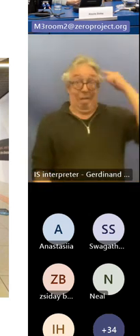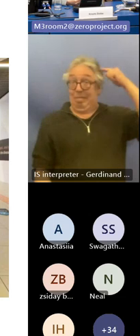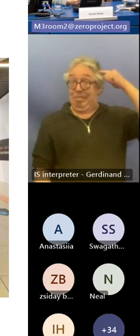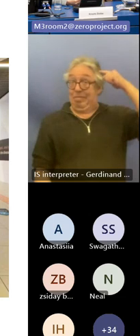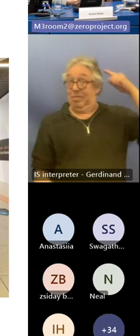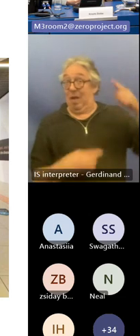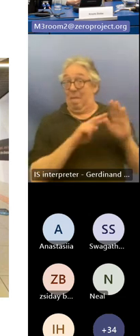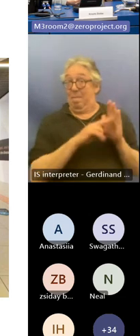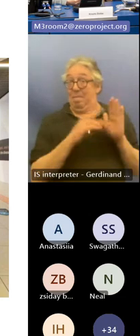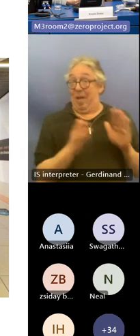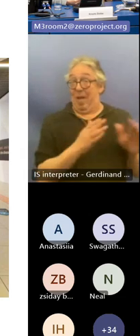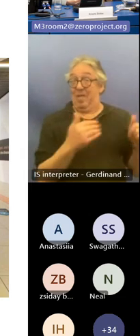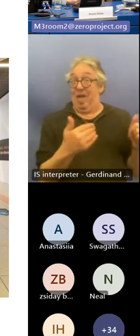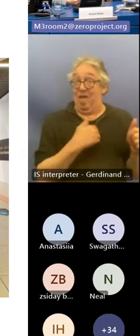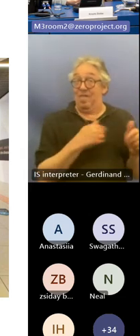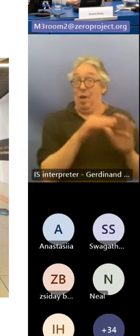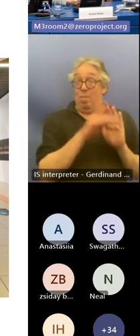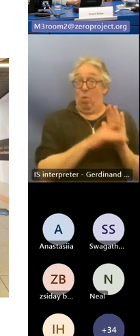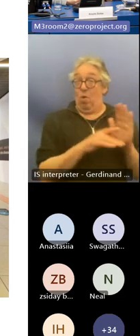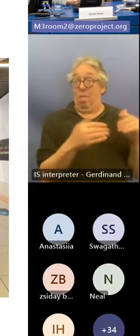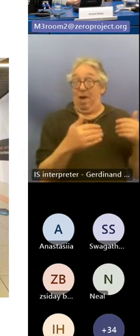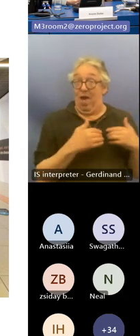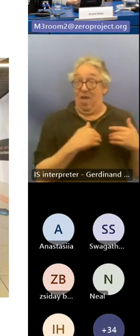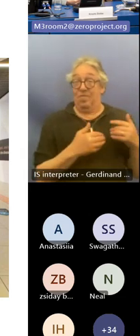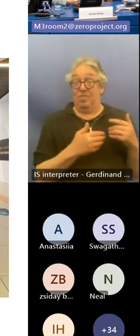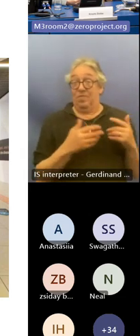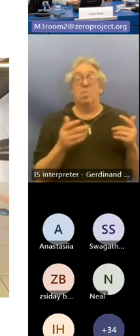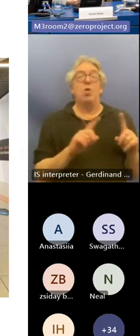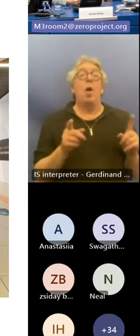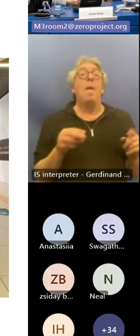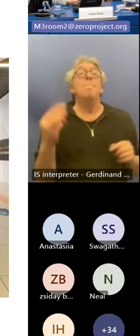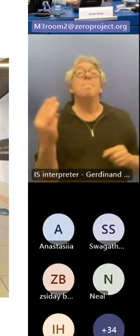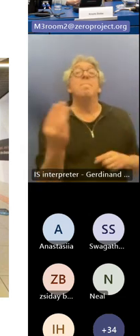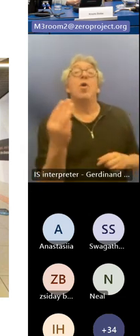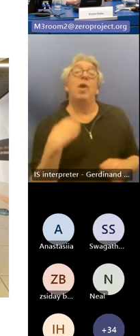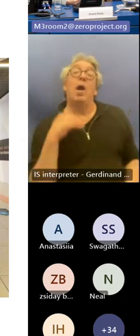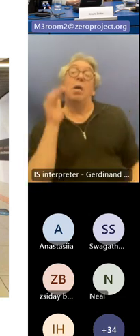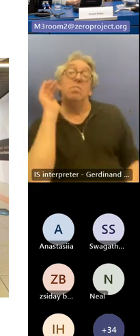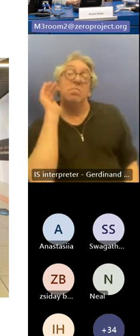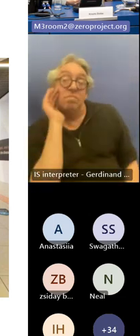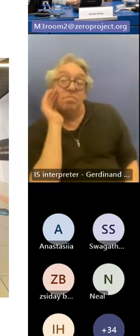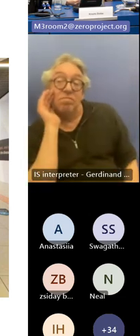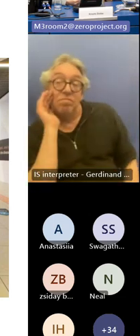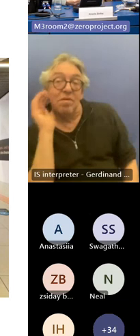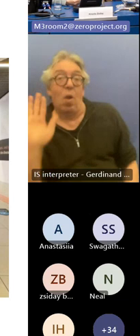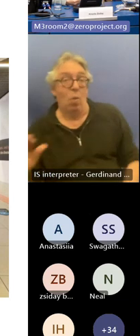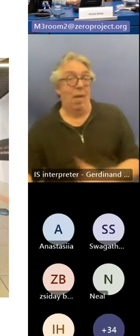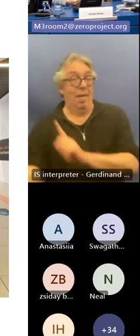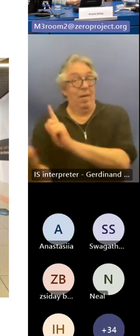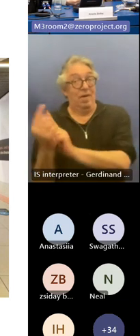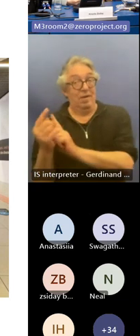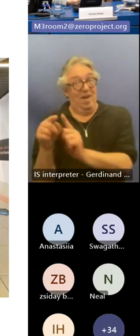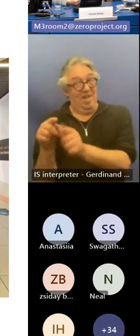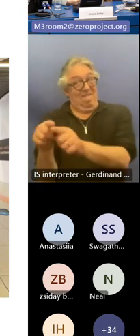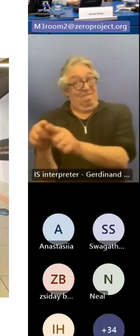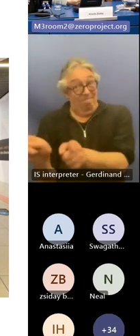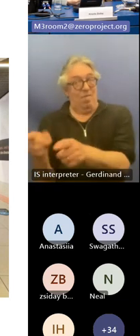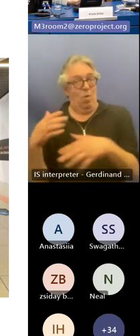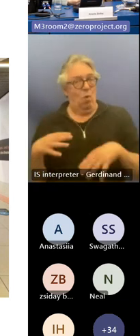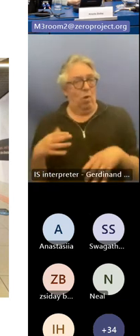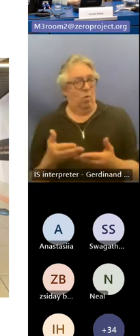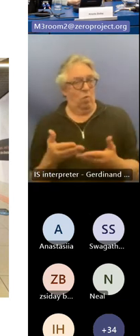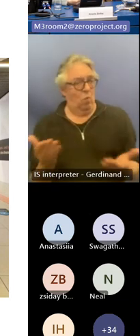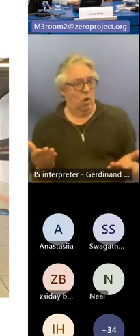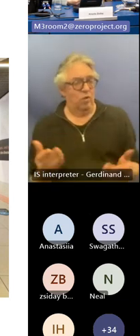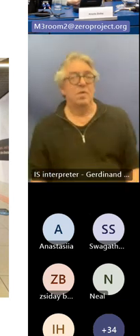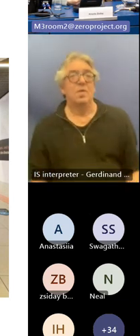I am going to meet them on Monday, and see what it is they are asking for. Our objective was that